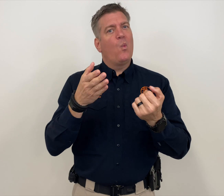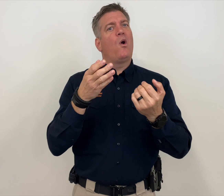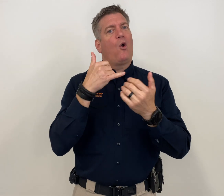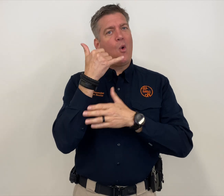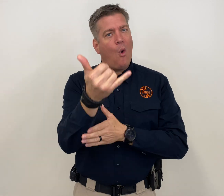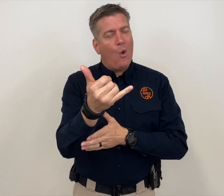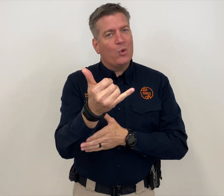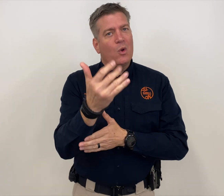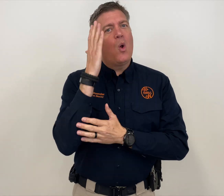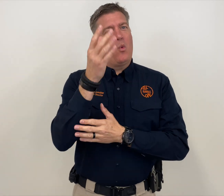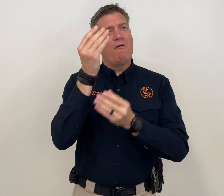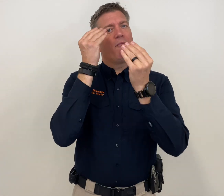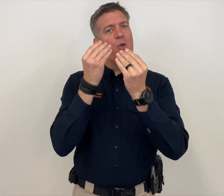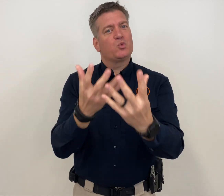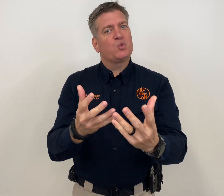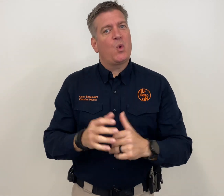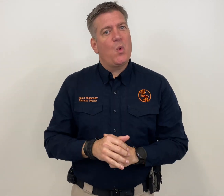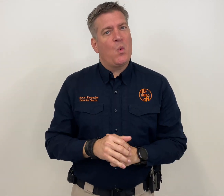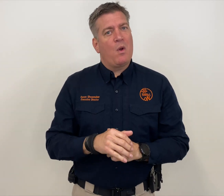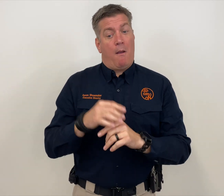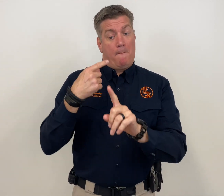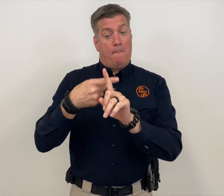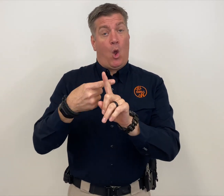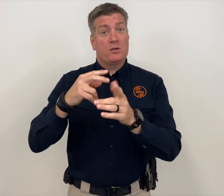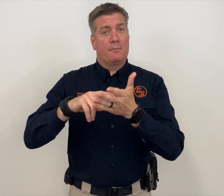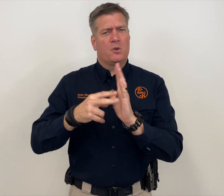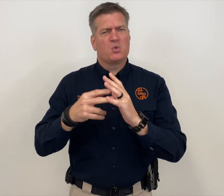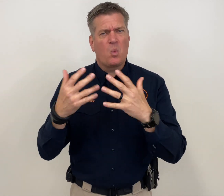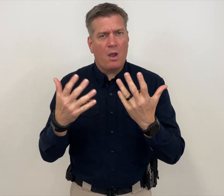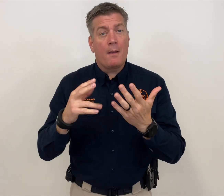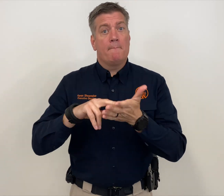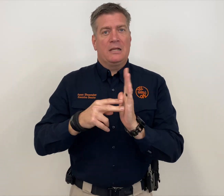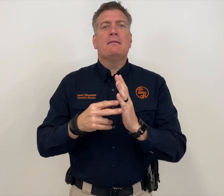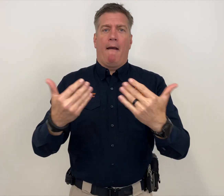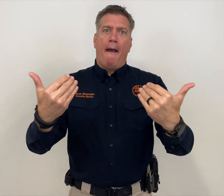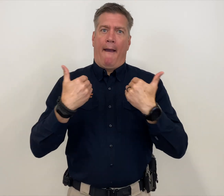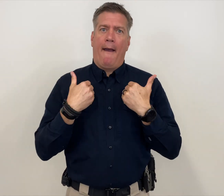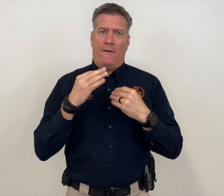will call you to give you your results if your results are positive that means